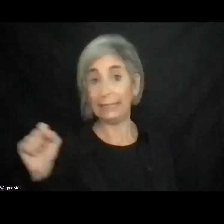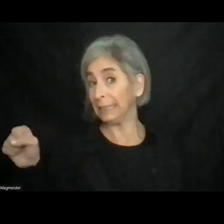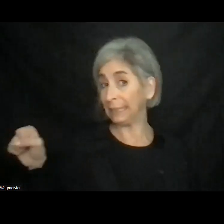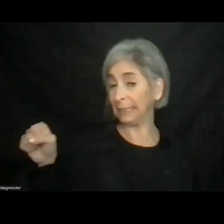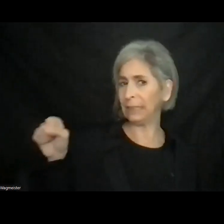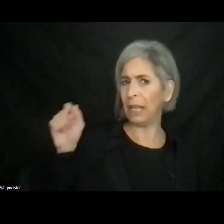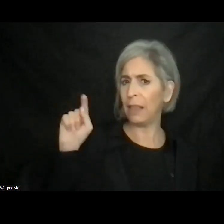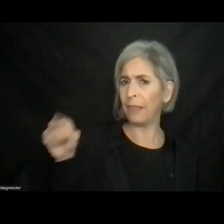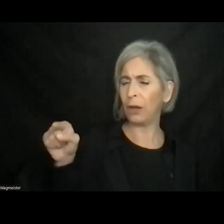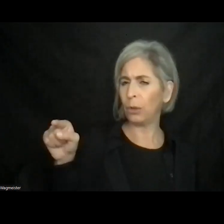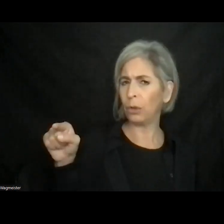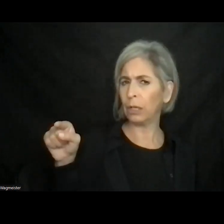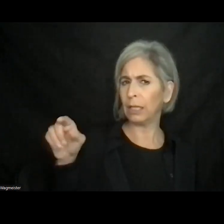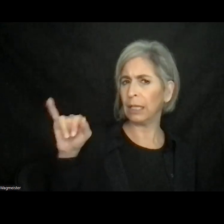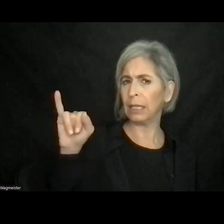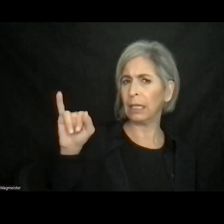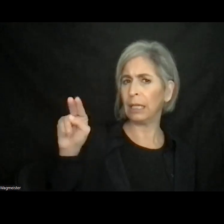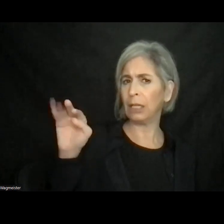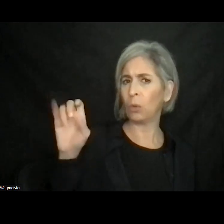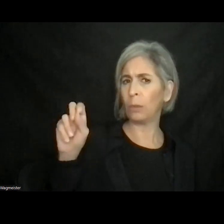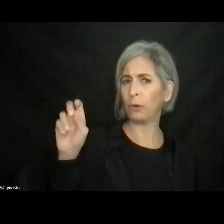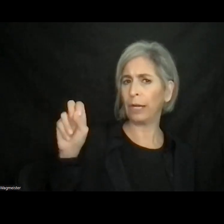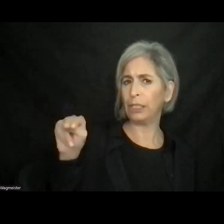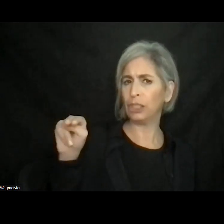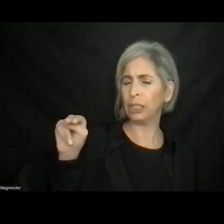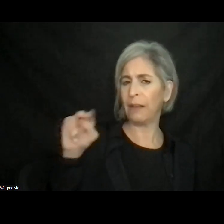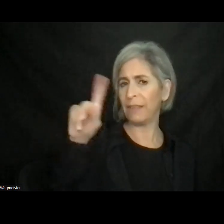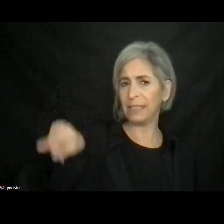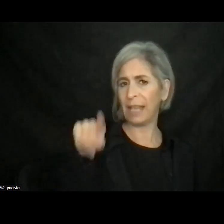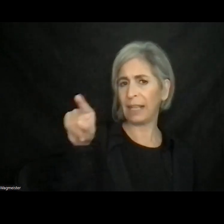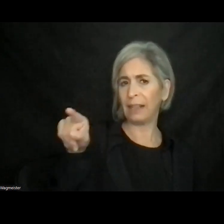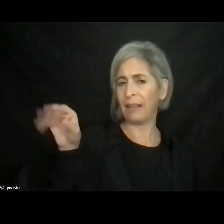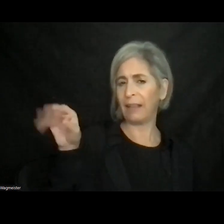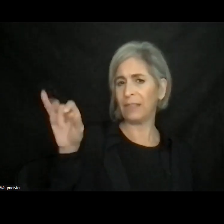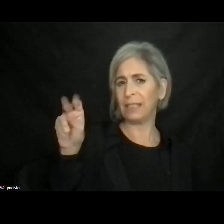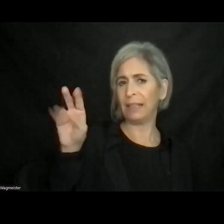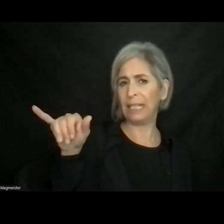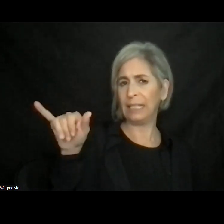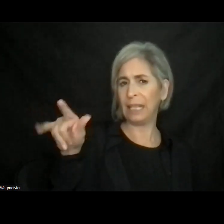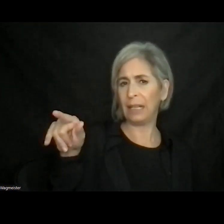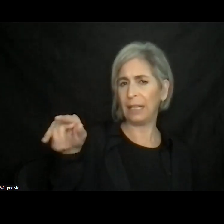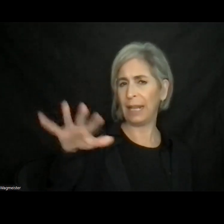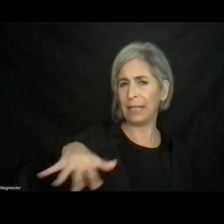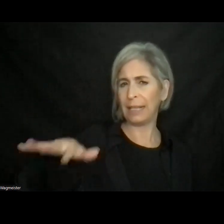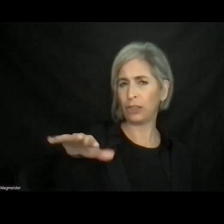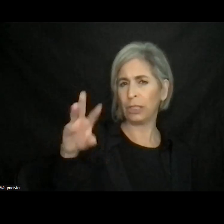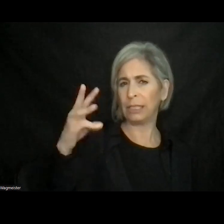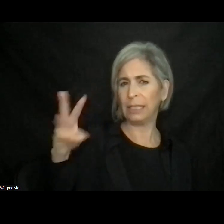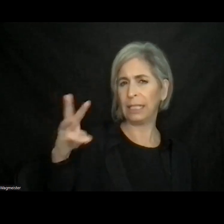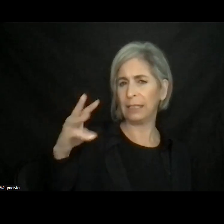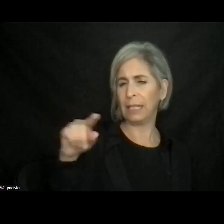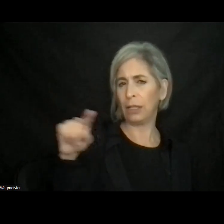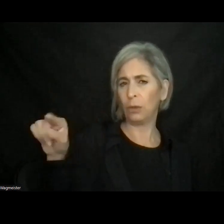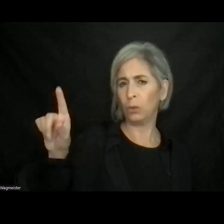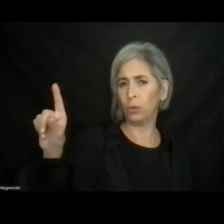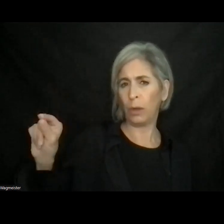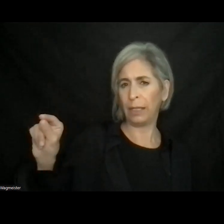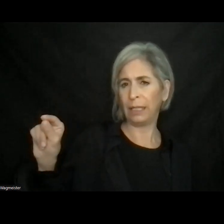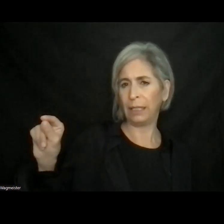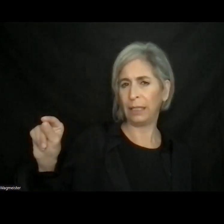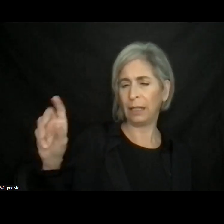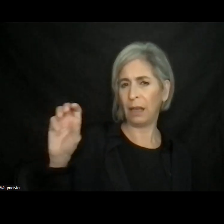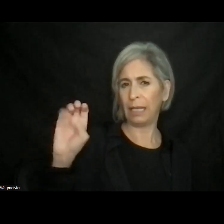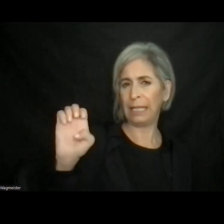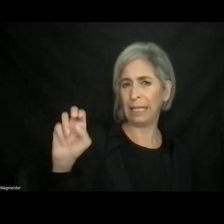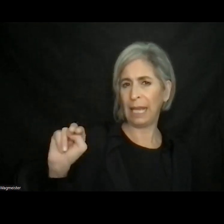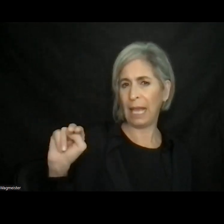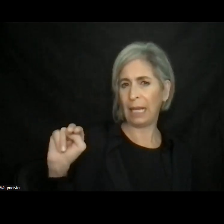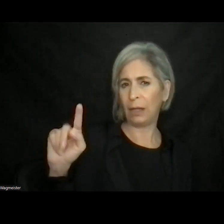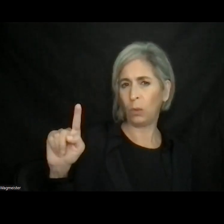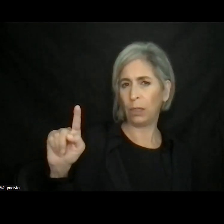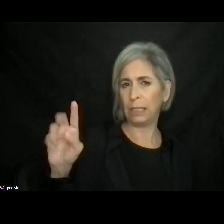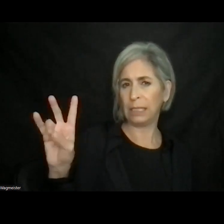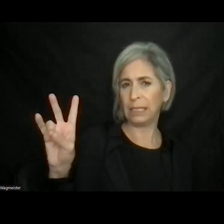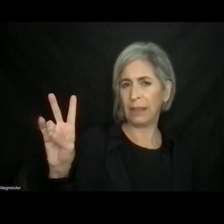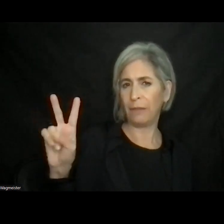there incorporation of cycling facilities in the section 16 through 20 of EN17210?